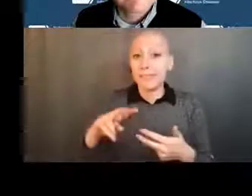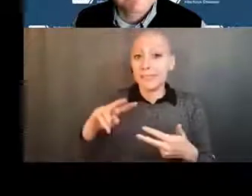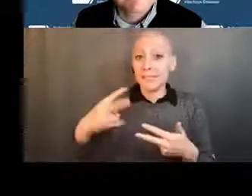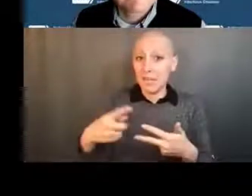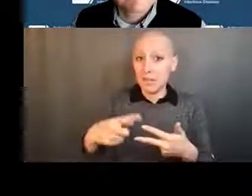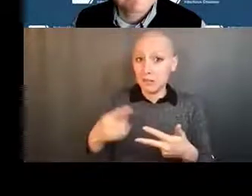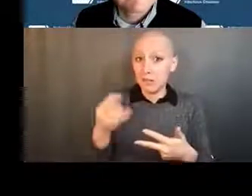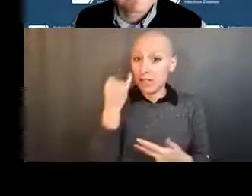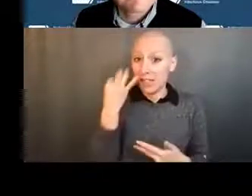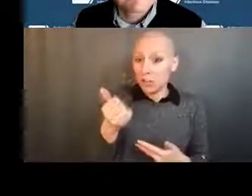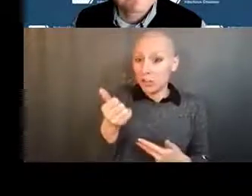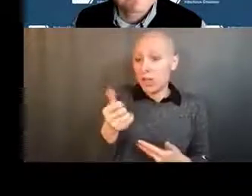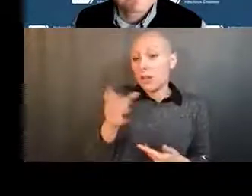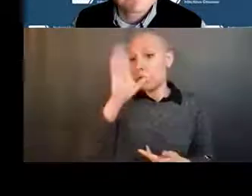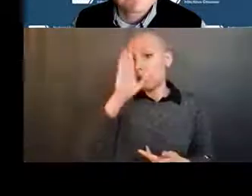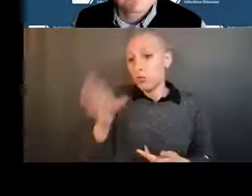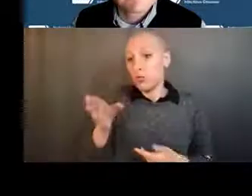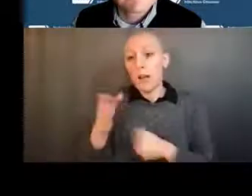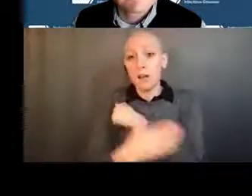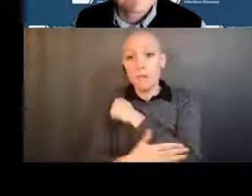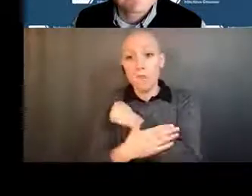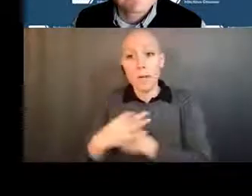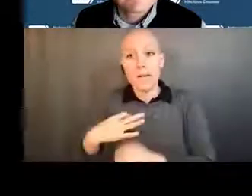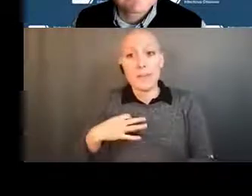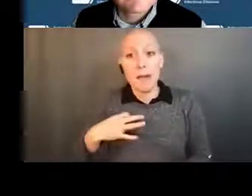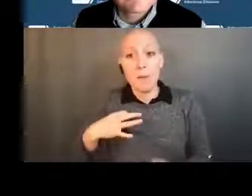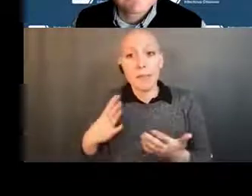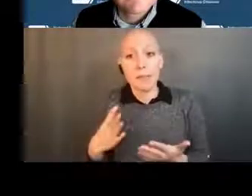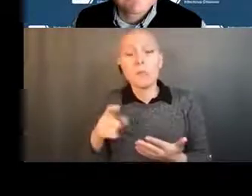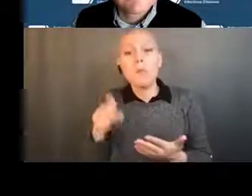you must always submit a budget, and detailed budget.